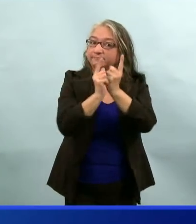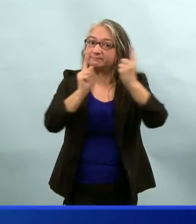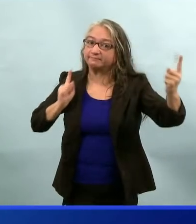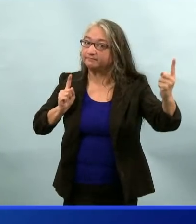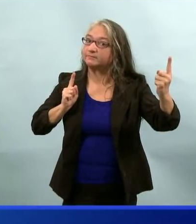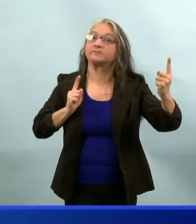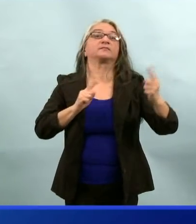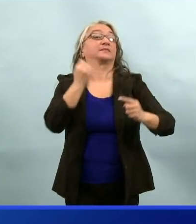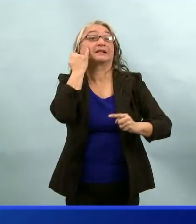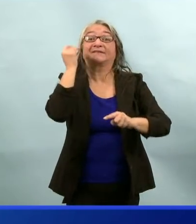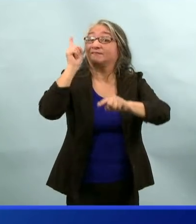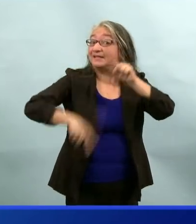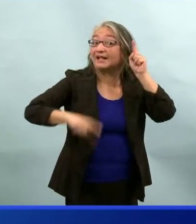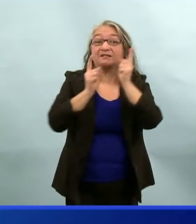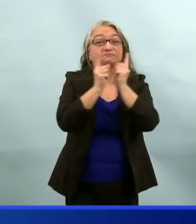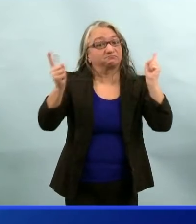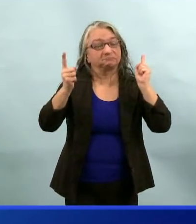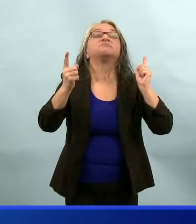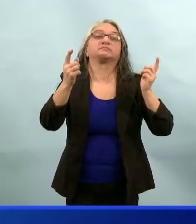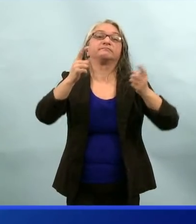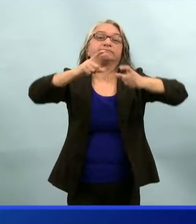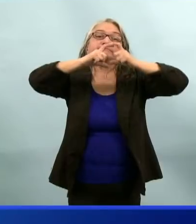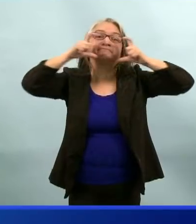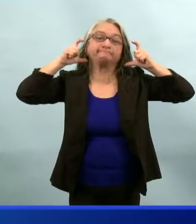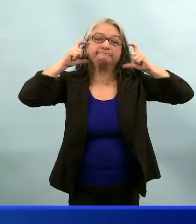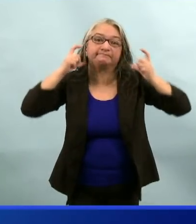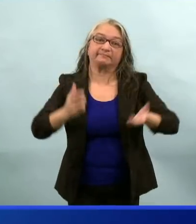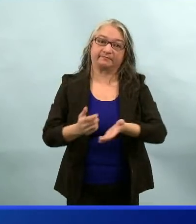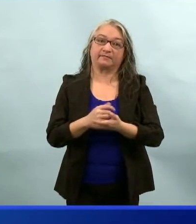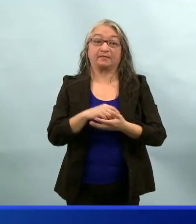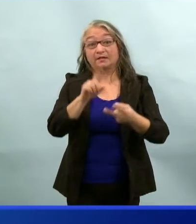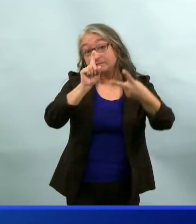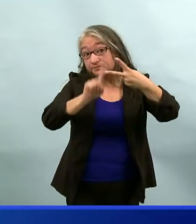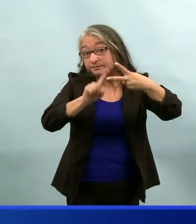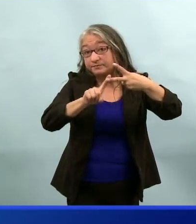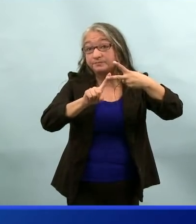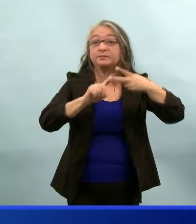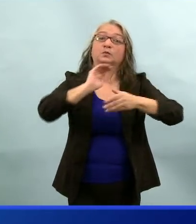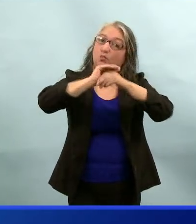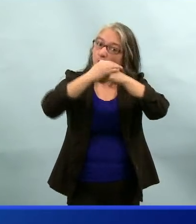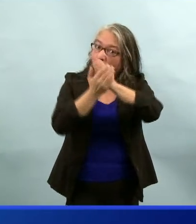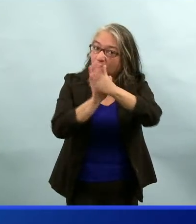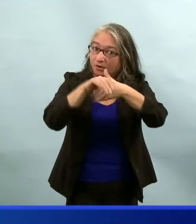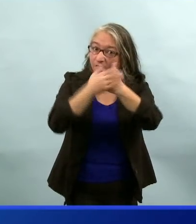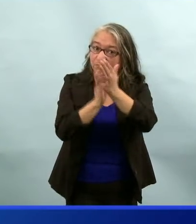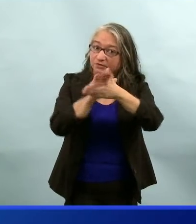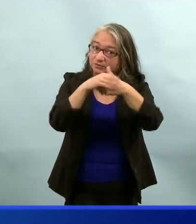wash your hands when social distancing is not possible and follow all public health advice